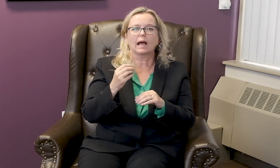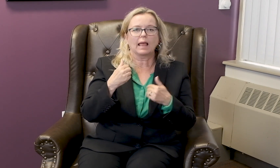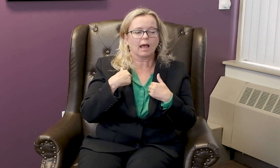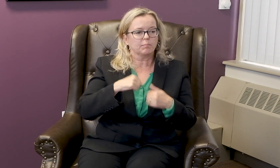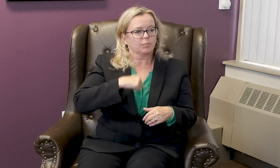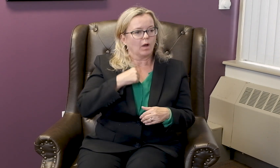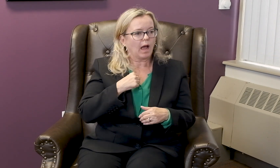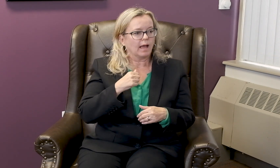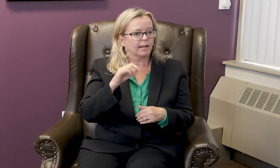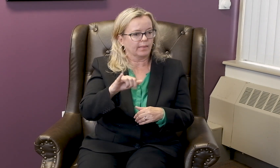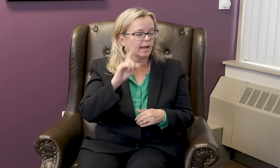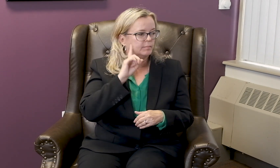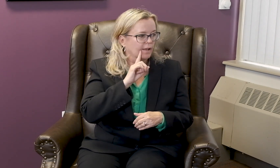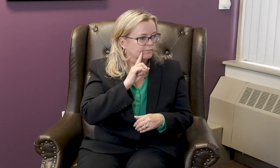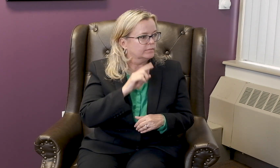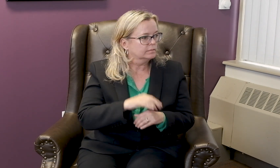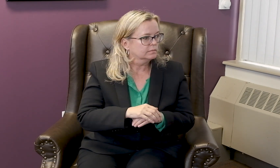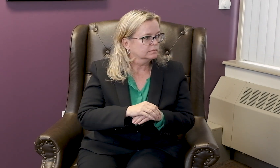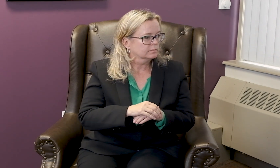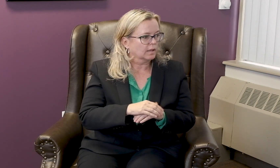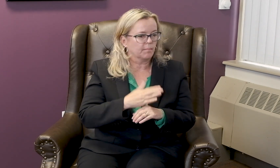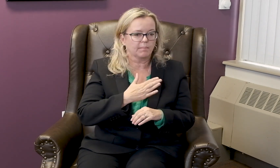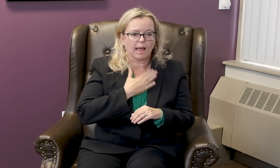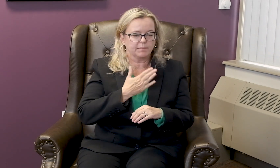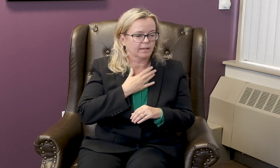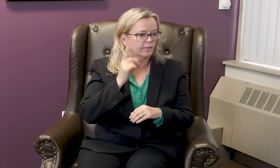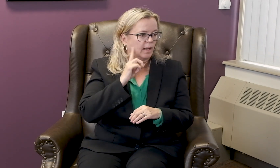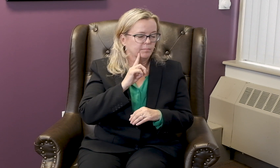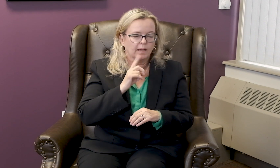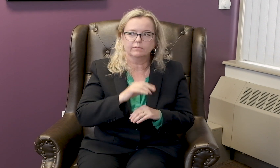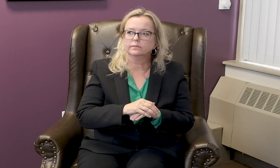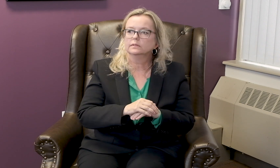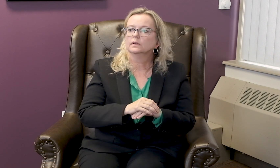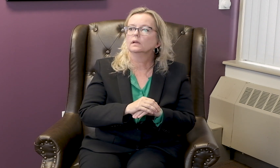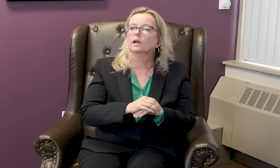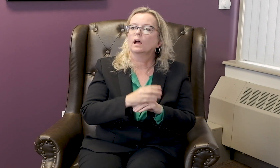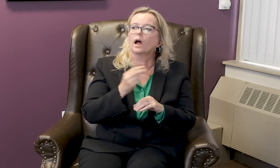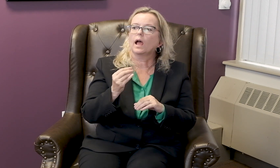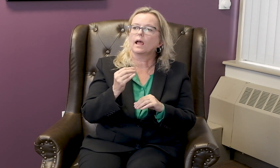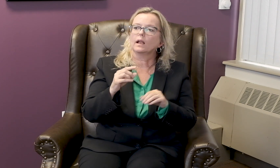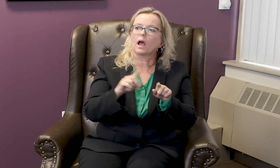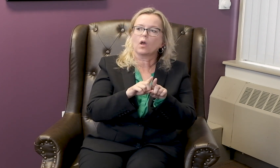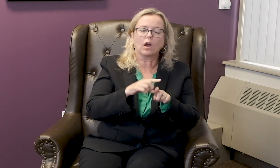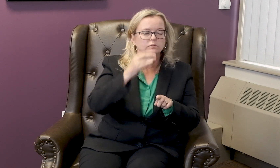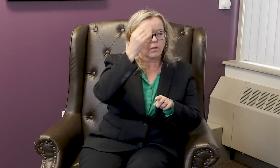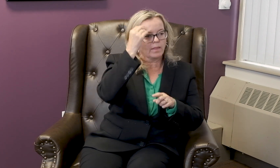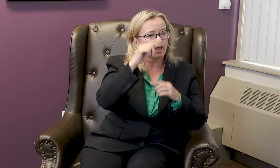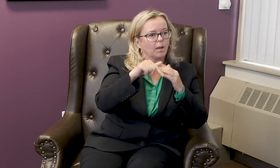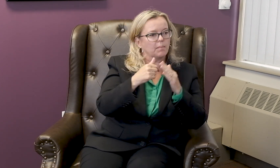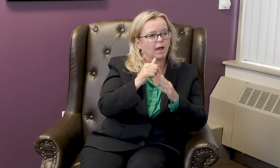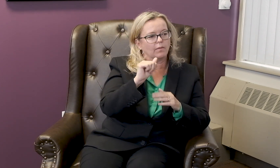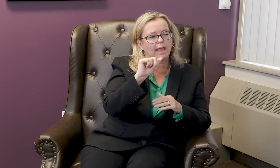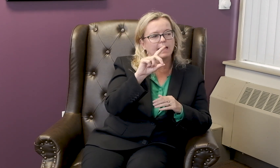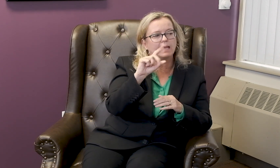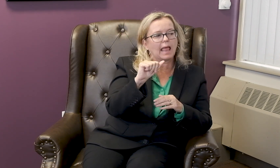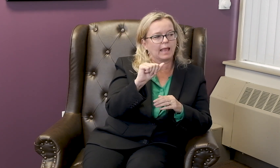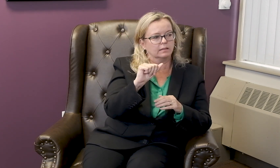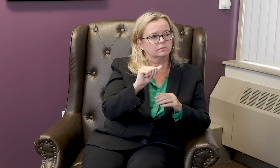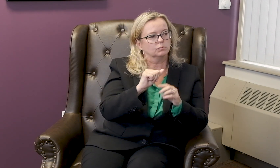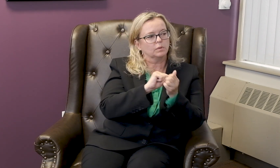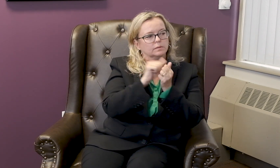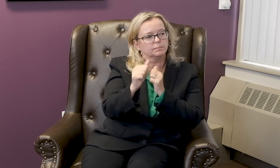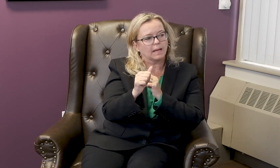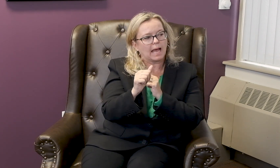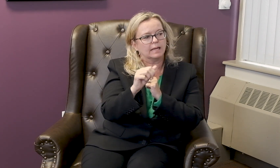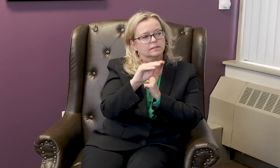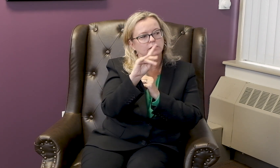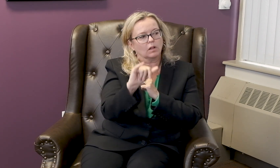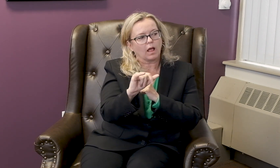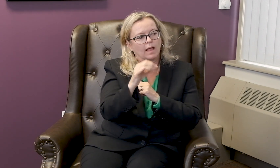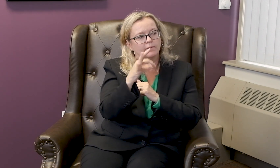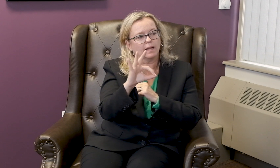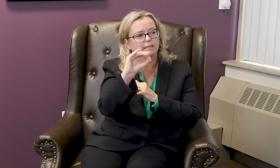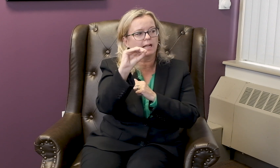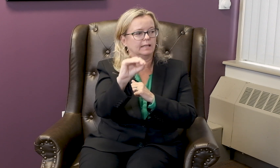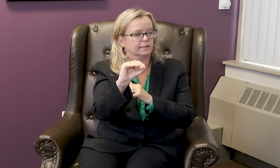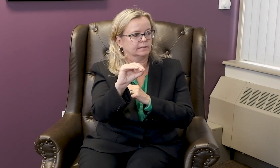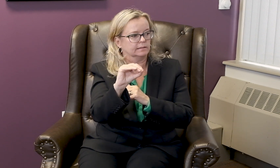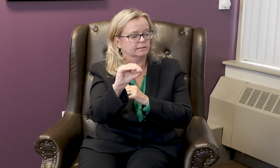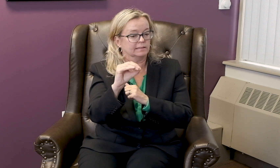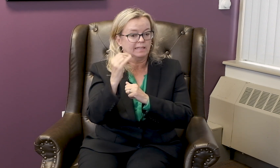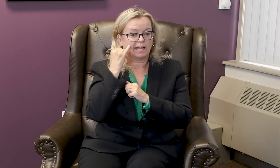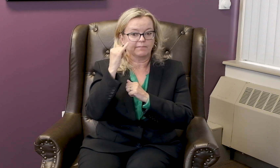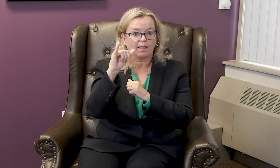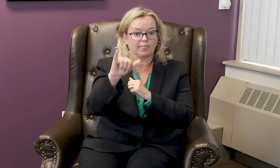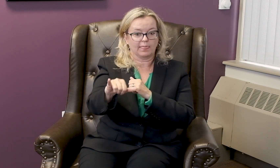and I am happy and proud to be Deaf. I also think about the ADA that was passed in July of 1990.